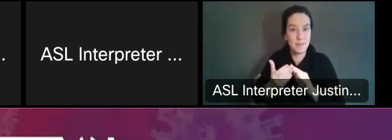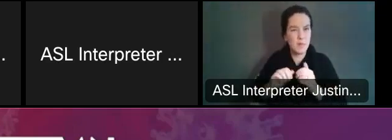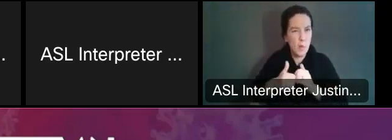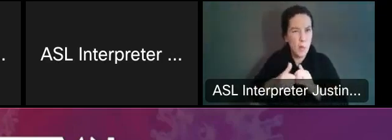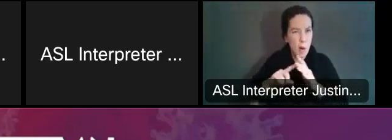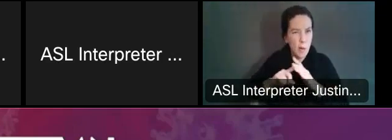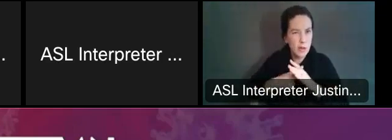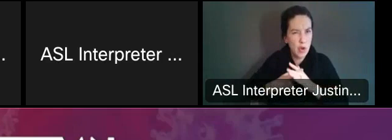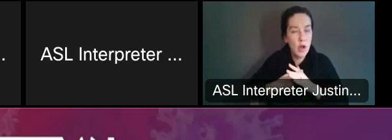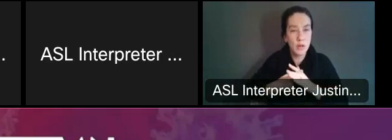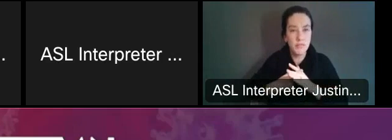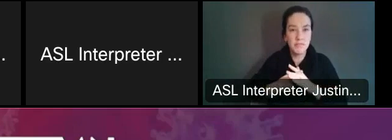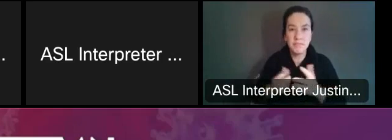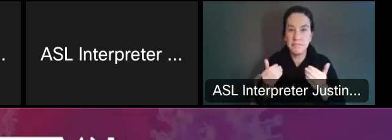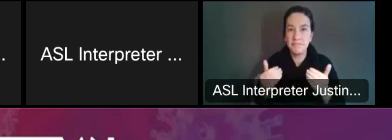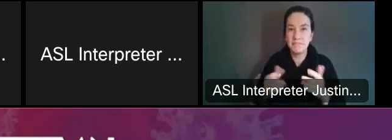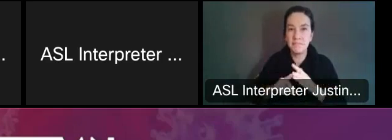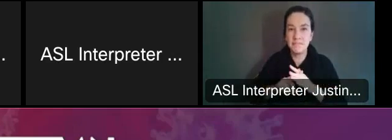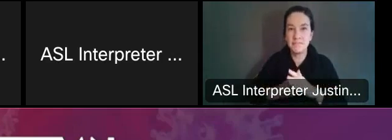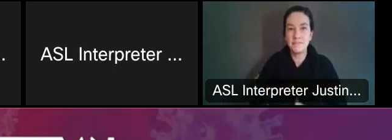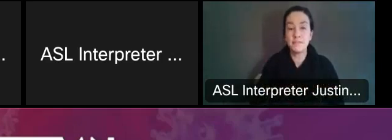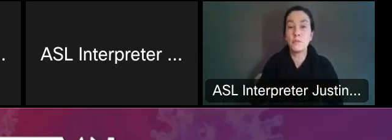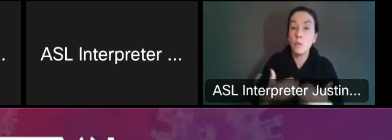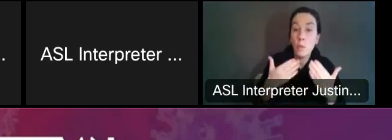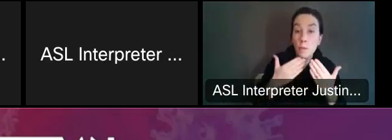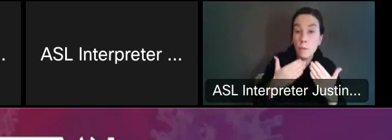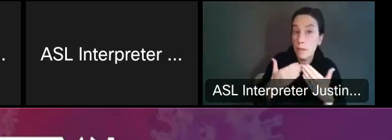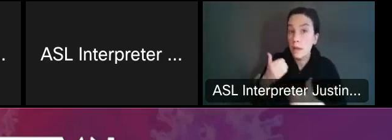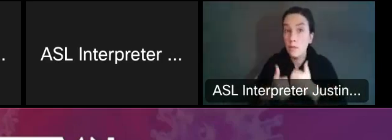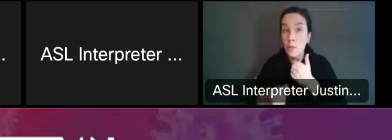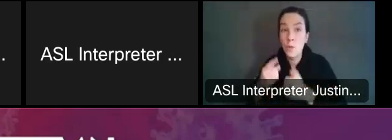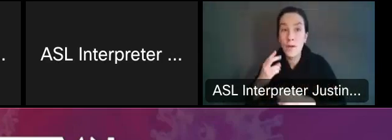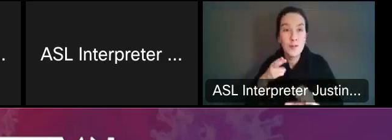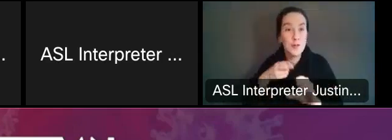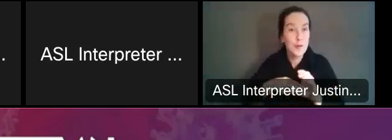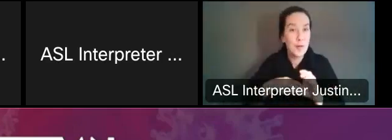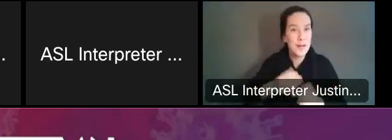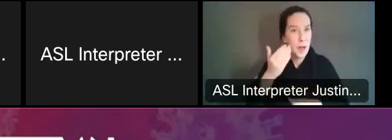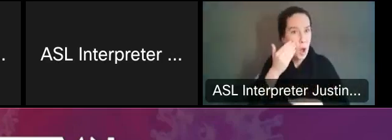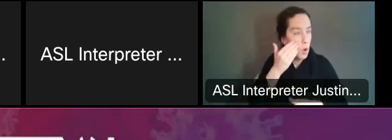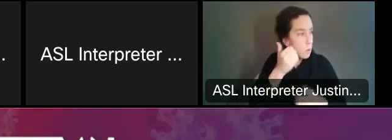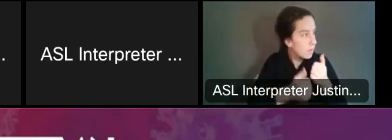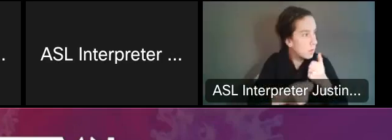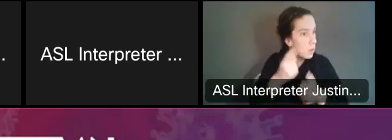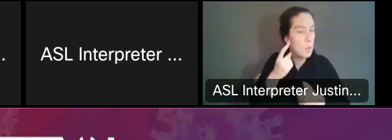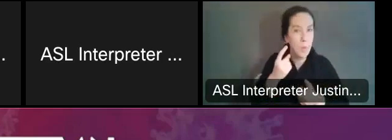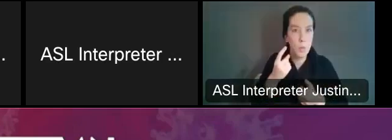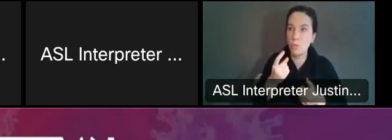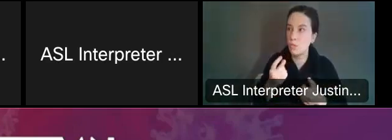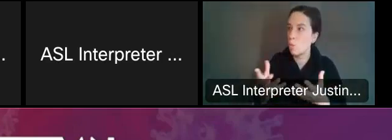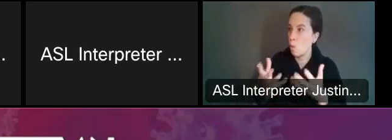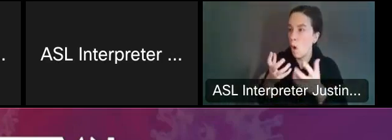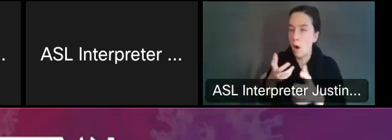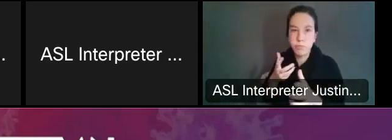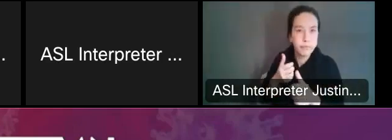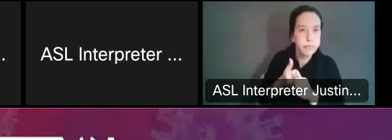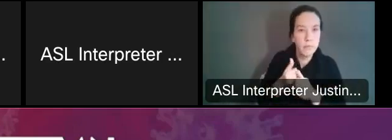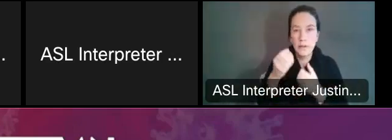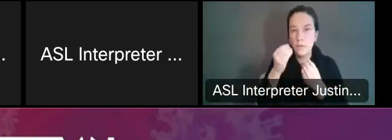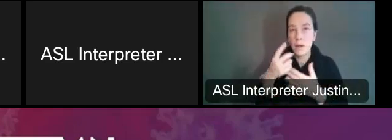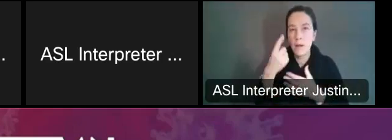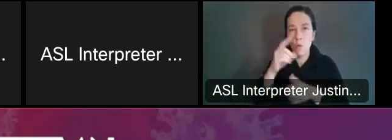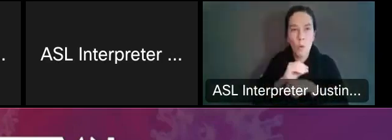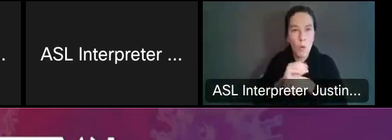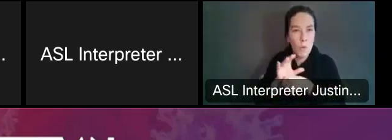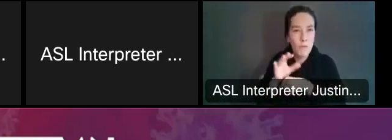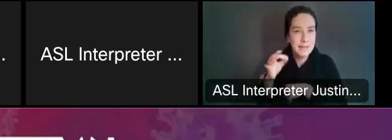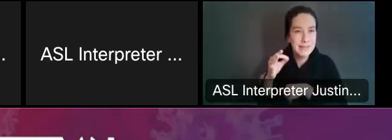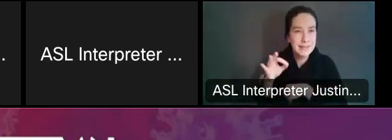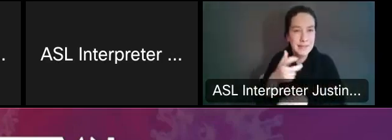Thank you again for joining us today I know everyone is very anxious to have the latest information about covered 19 vaccine and to answer questions and concerns that people might have.